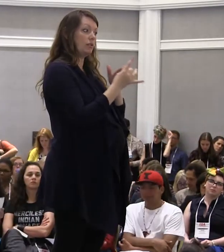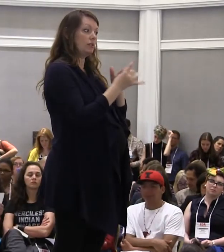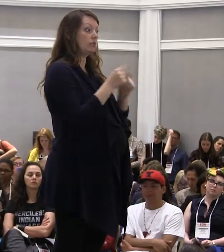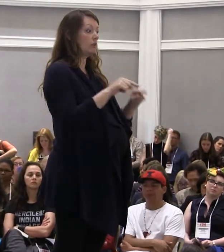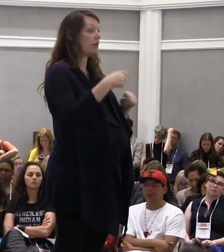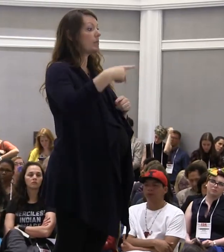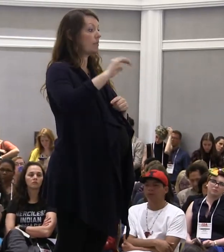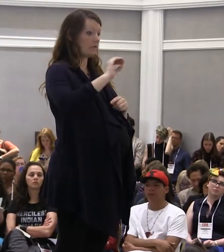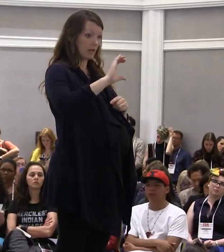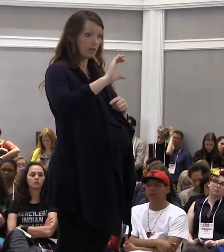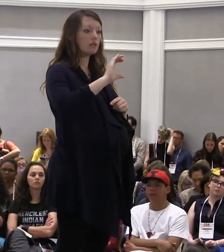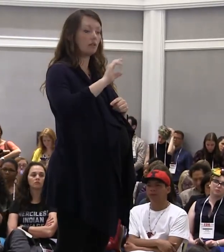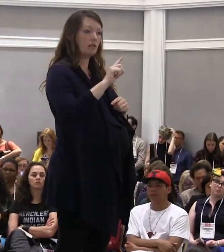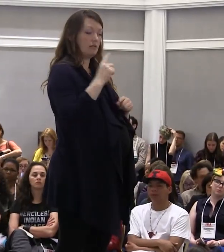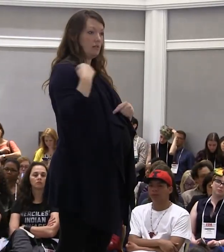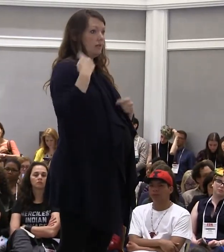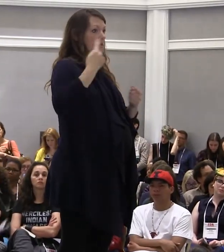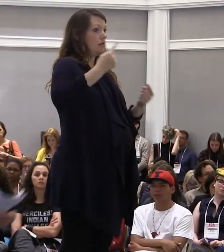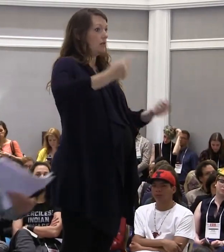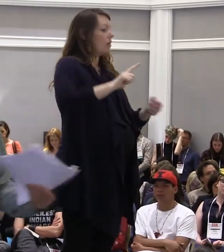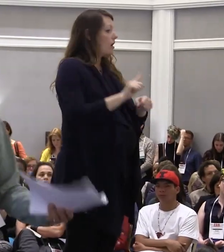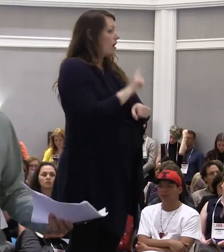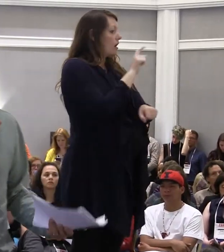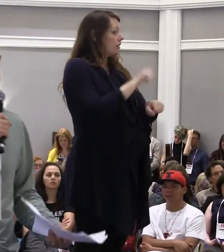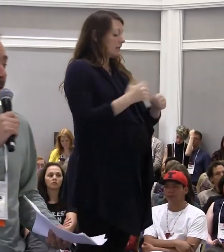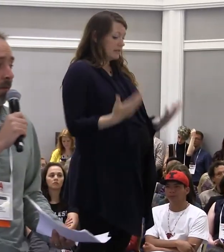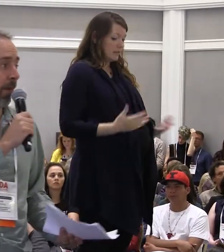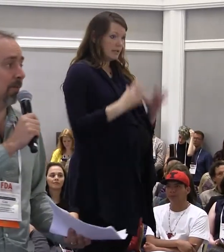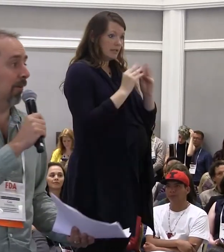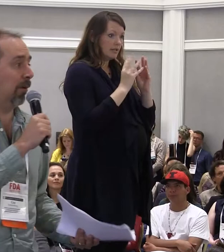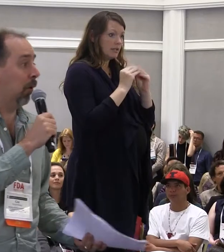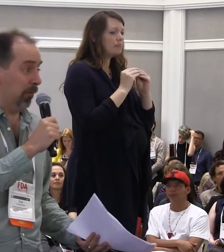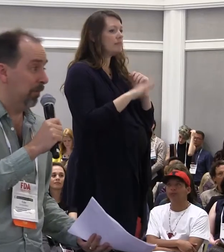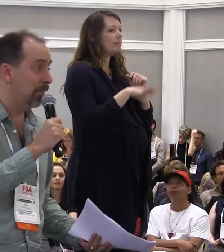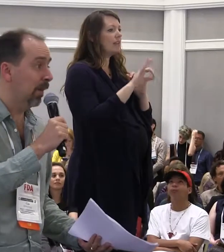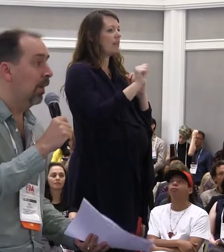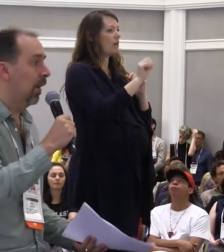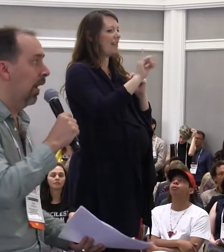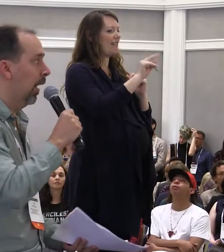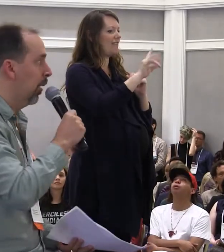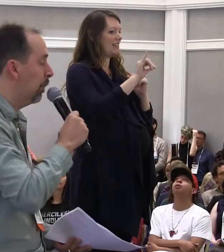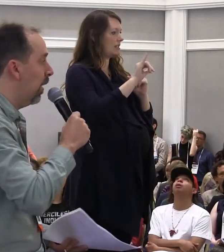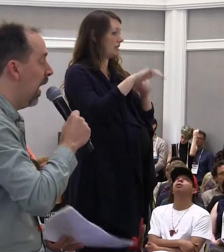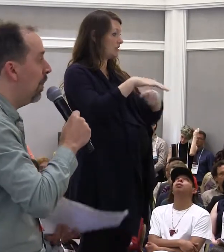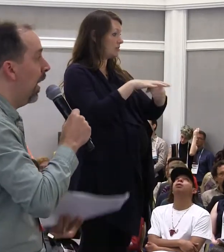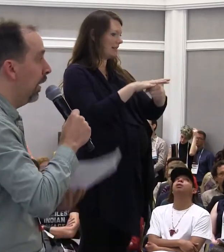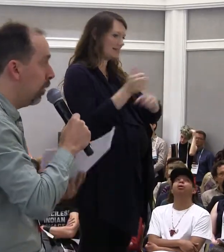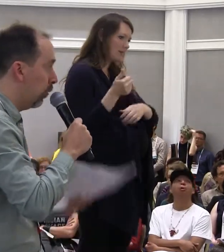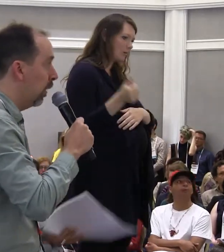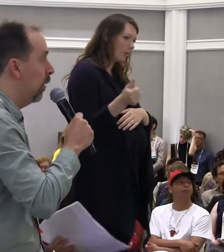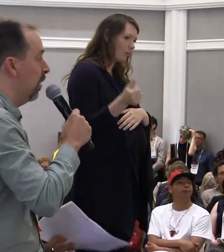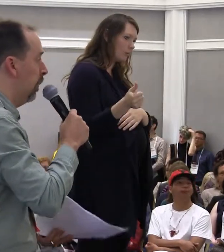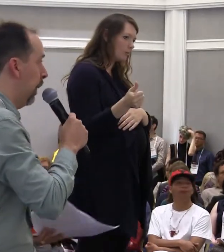who, for a long time, at the conference, found affinity spaces on their own. And then, through the leadership of people